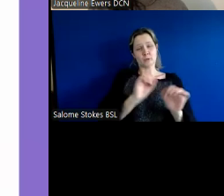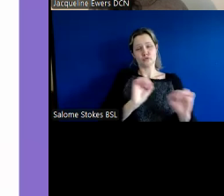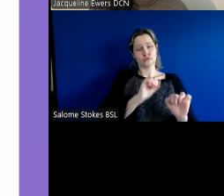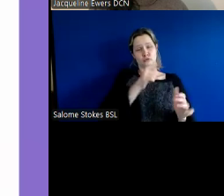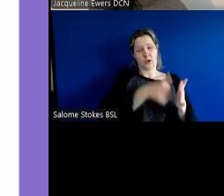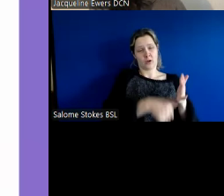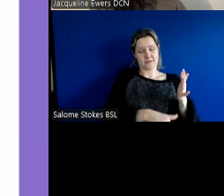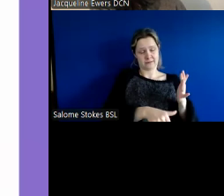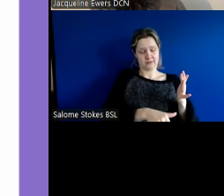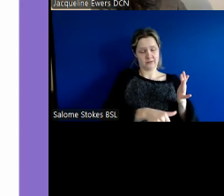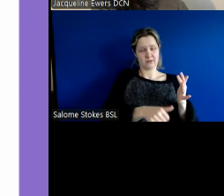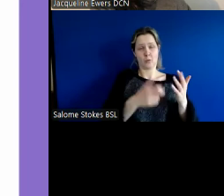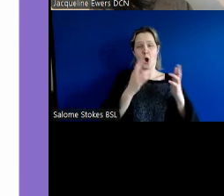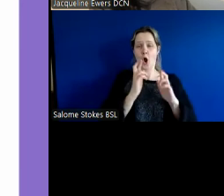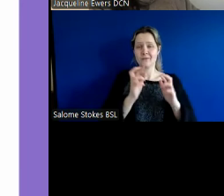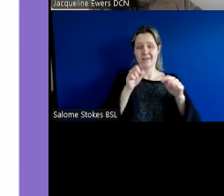I hope that this will be particularly useful to you.